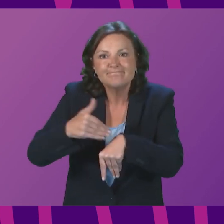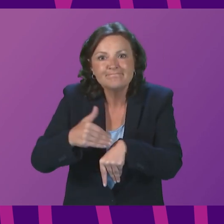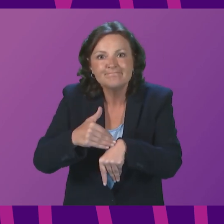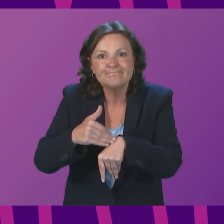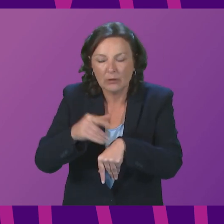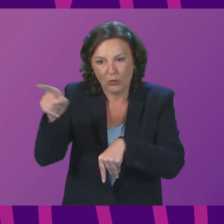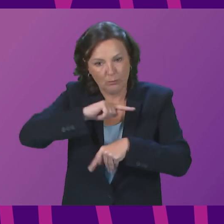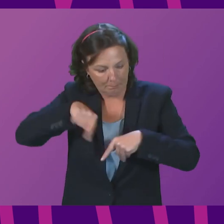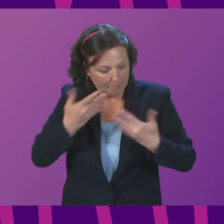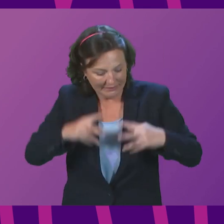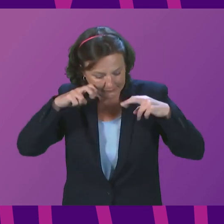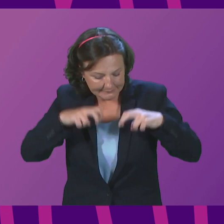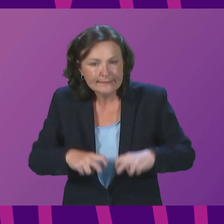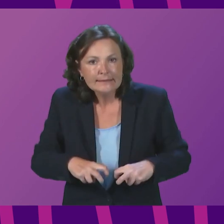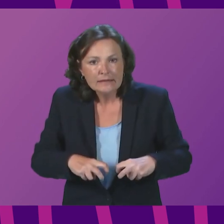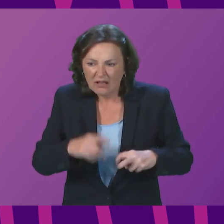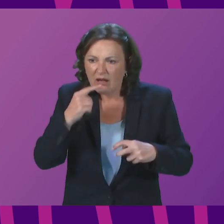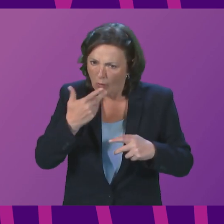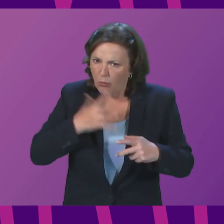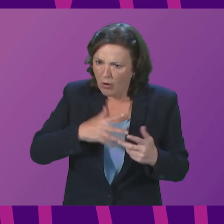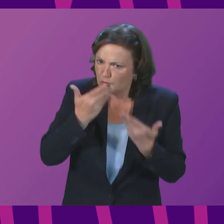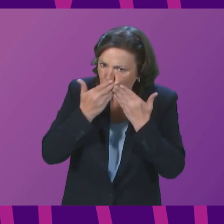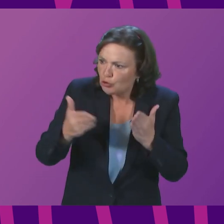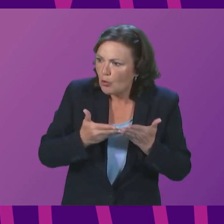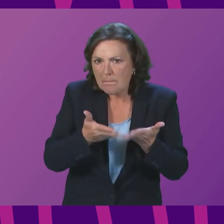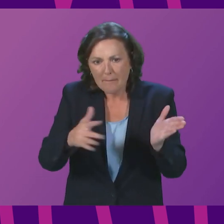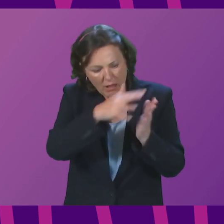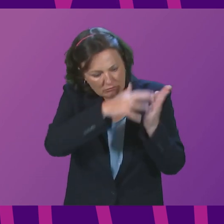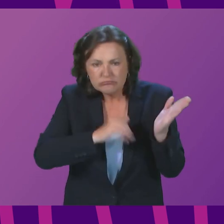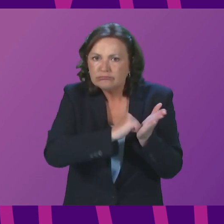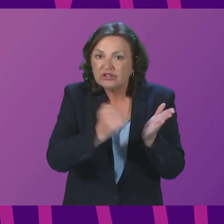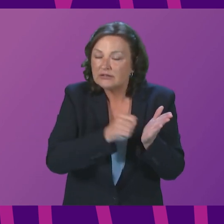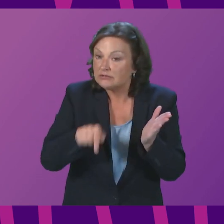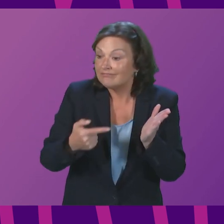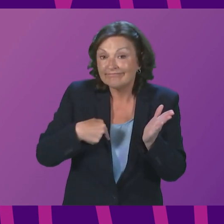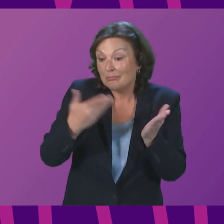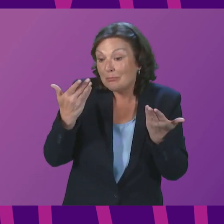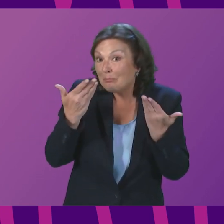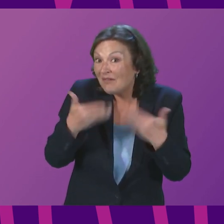obligations but also with what I believe is the important obligation of transparency.